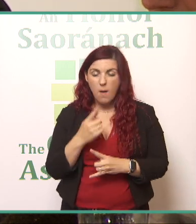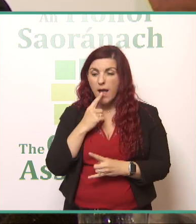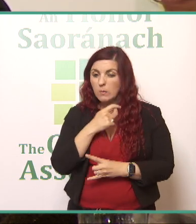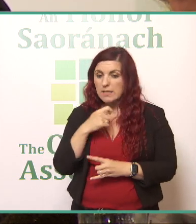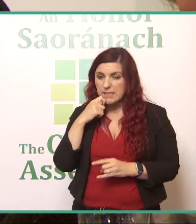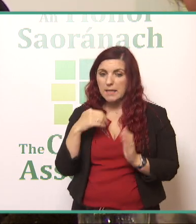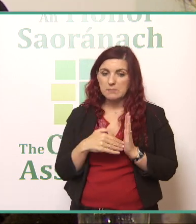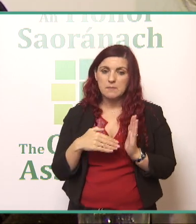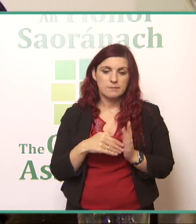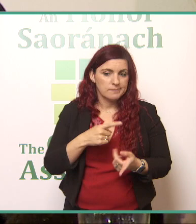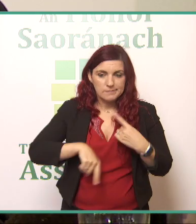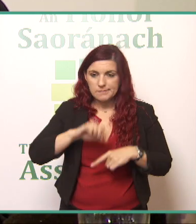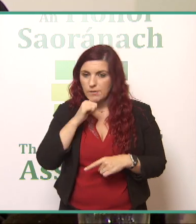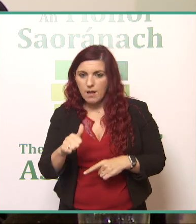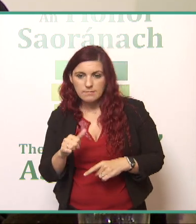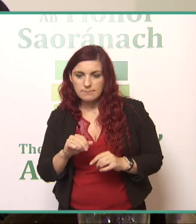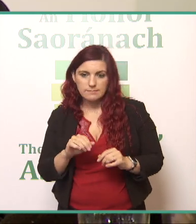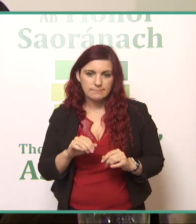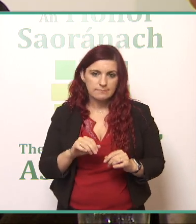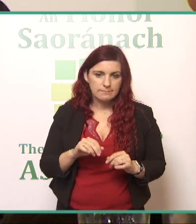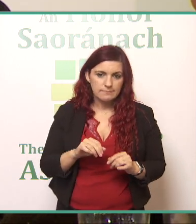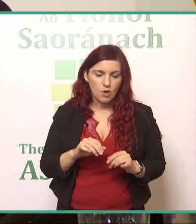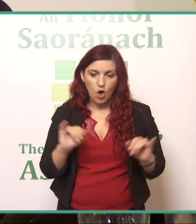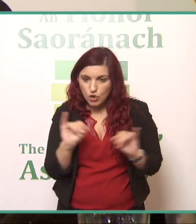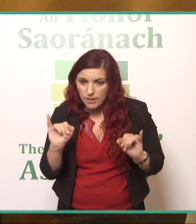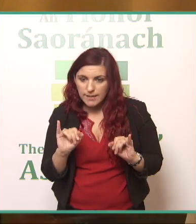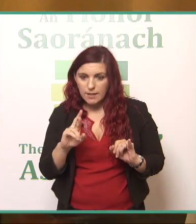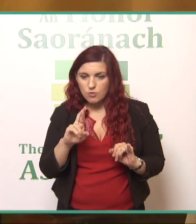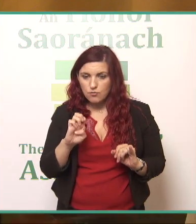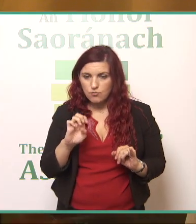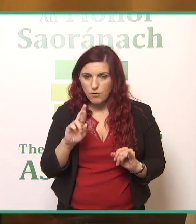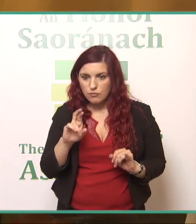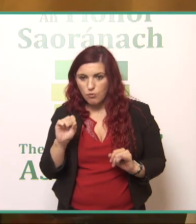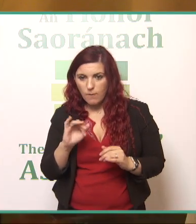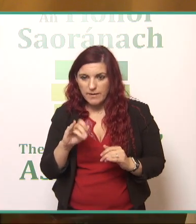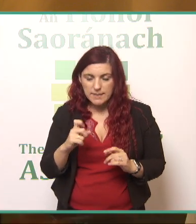um we are not urgently retrofitting I know those problems I know this shortage of Labor